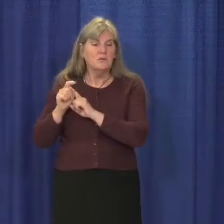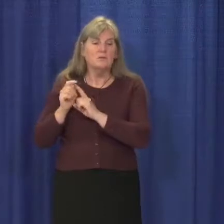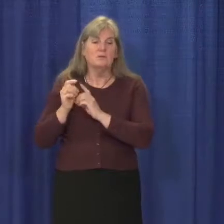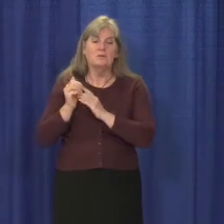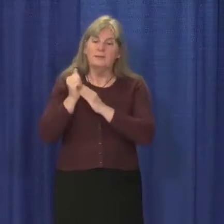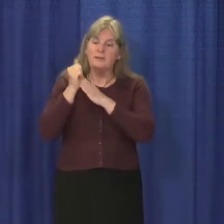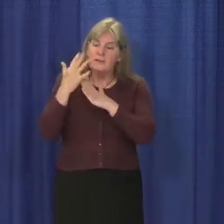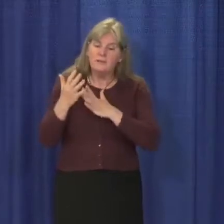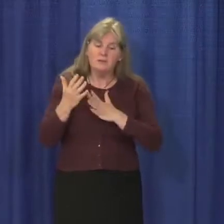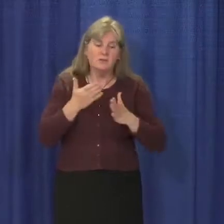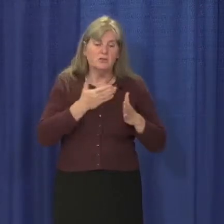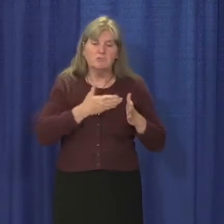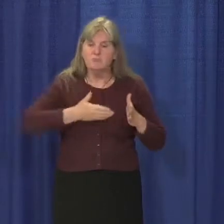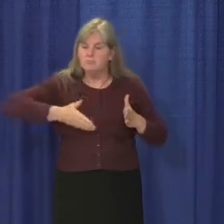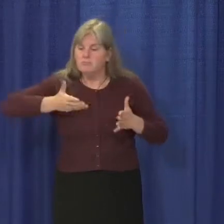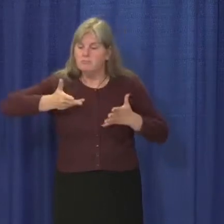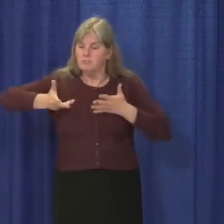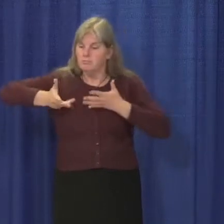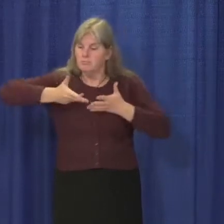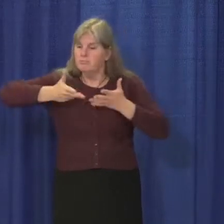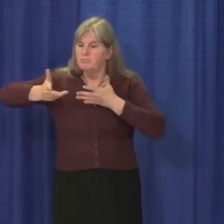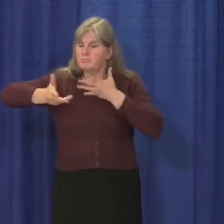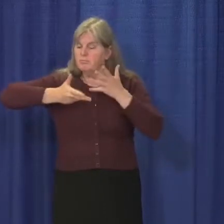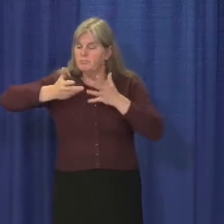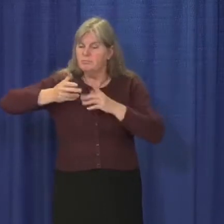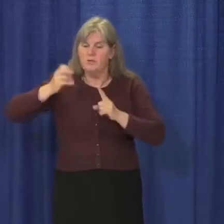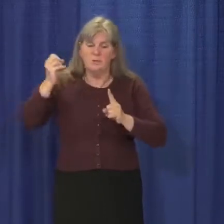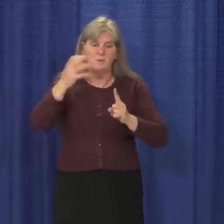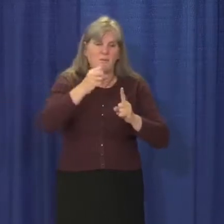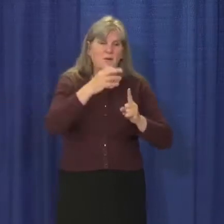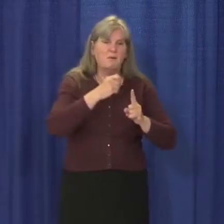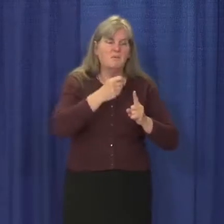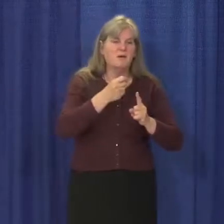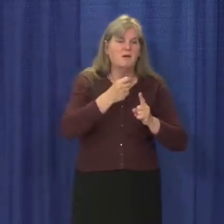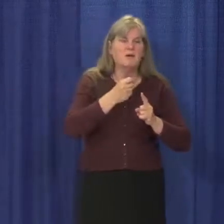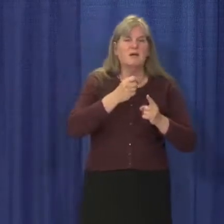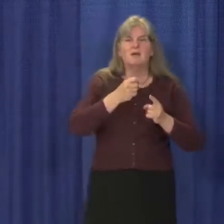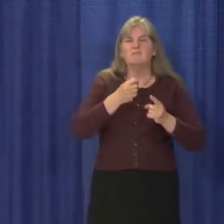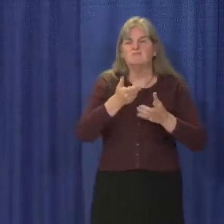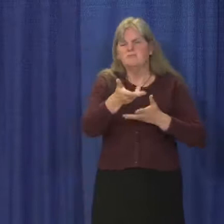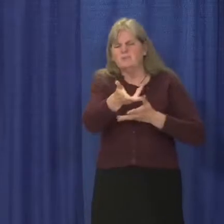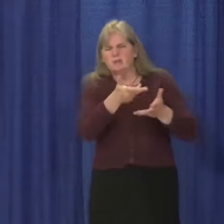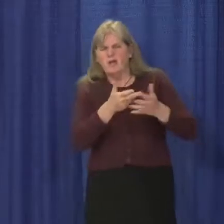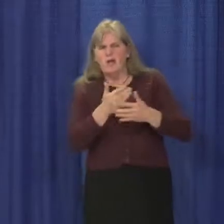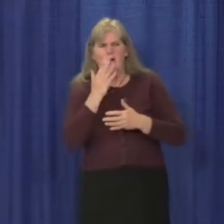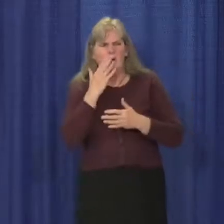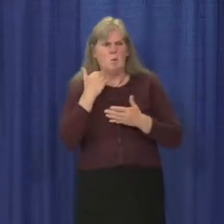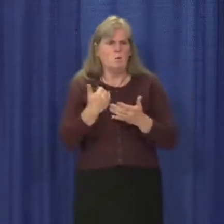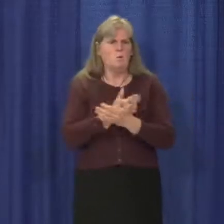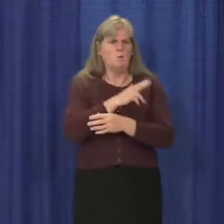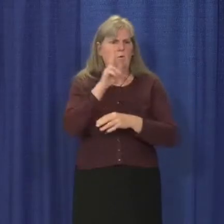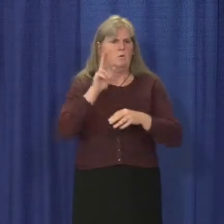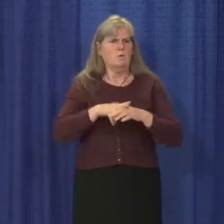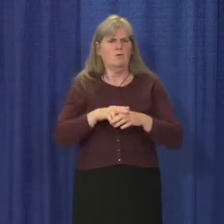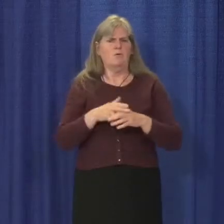community and having that conversation at your dinner table and talking about the new